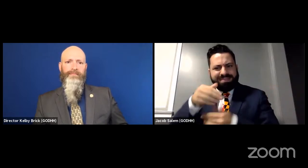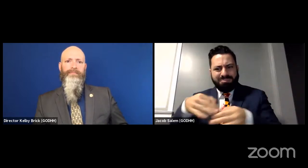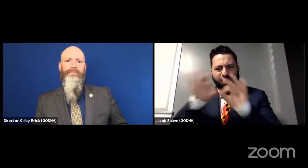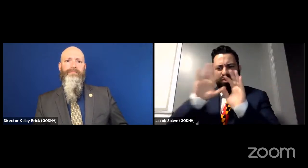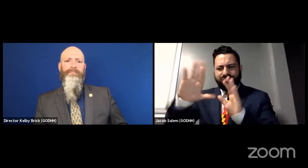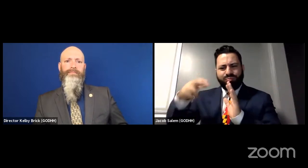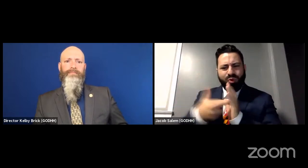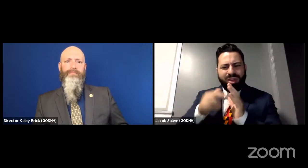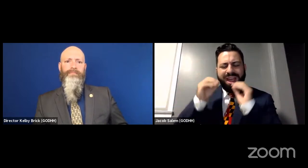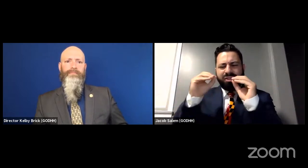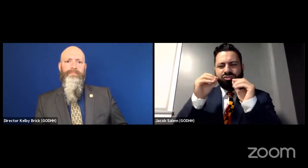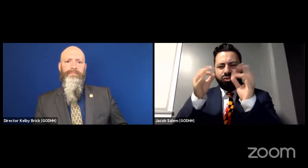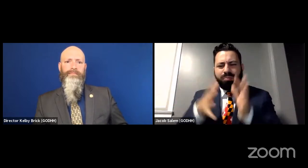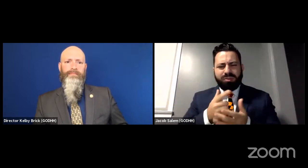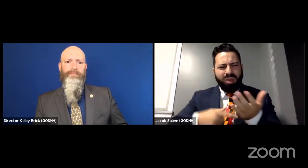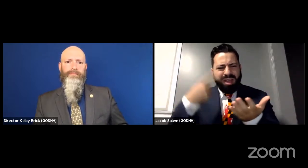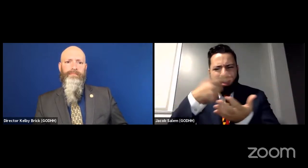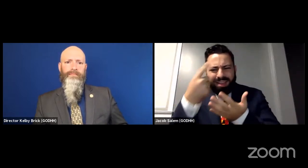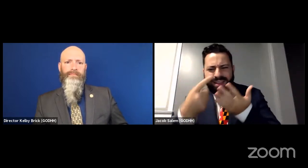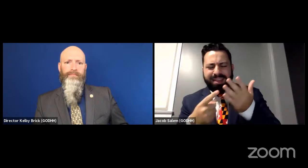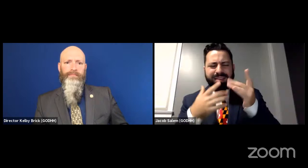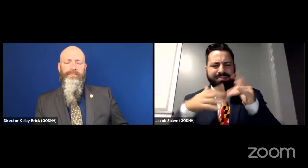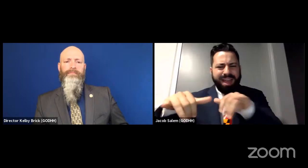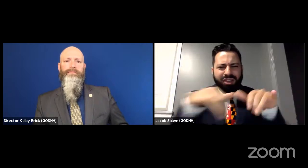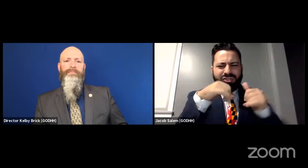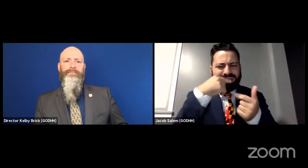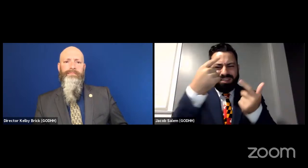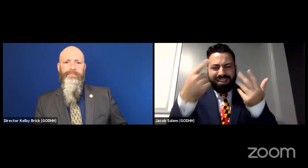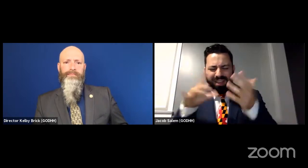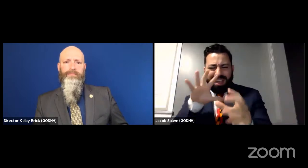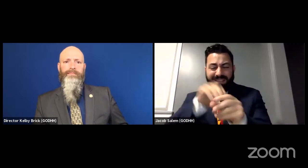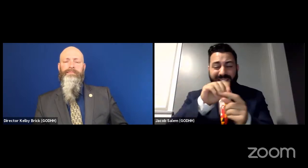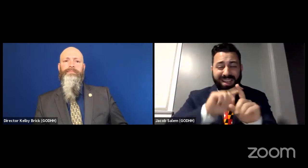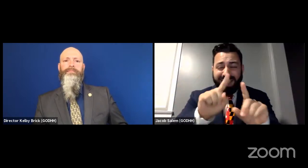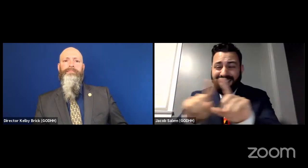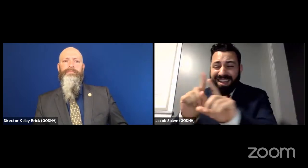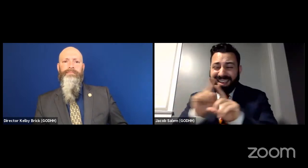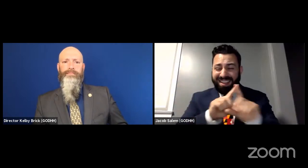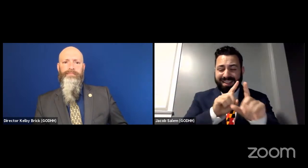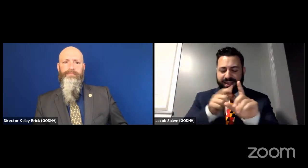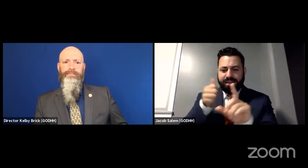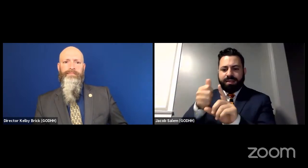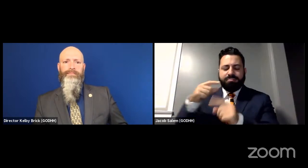networks, she advocates with legislators, with individuals, policymakers. She's involve